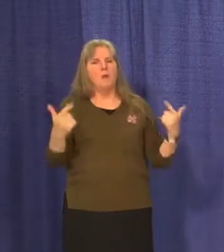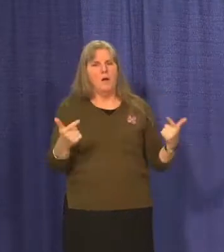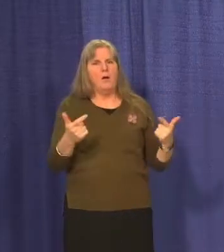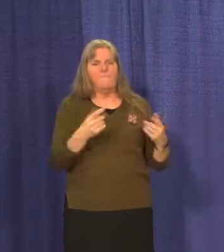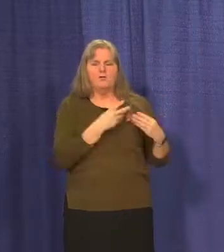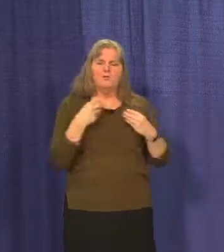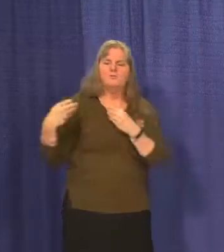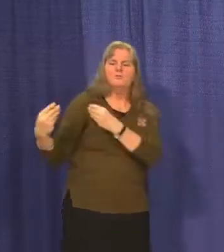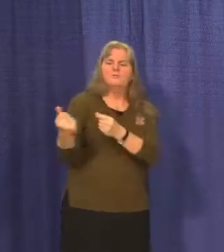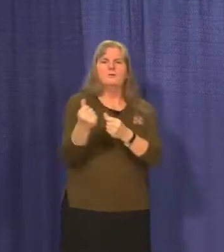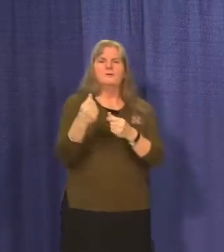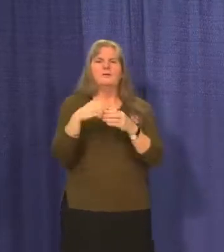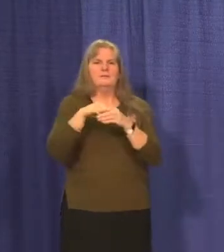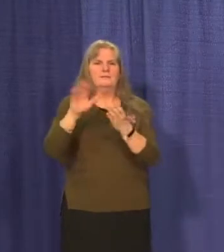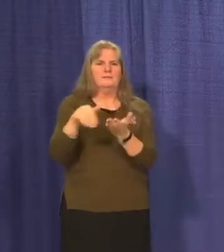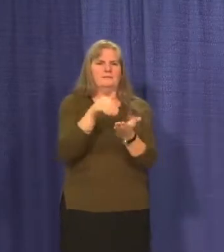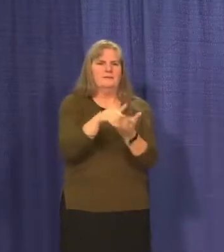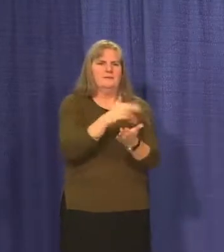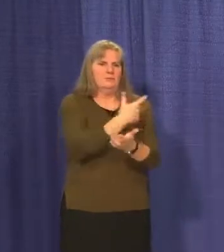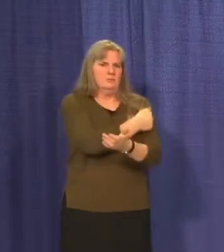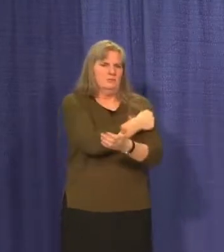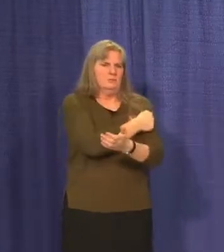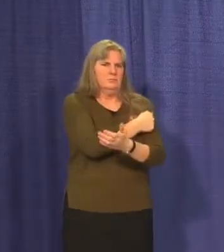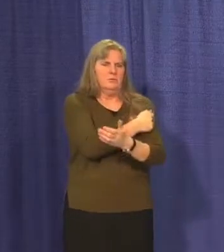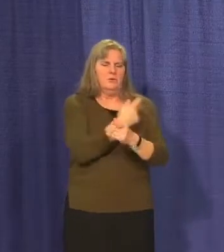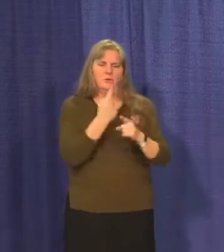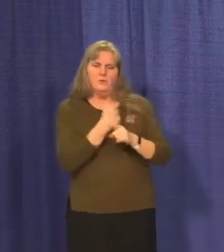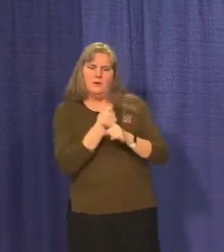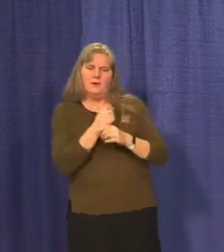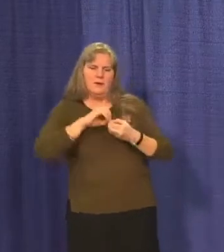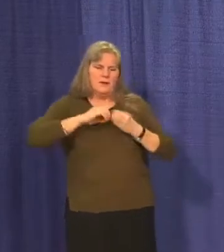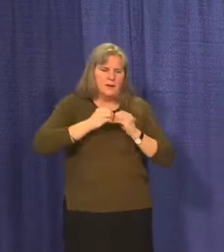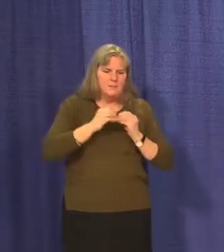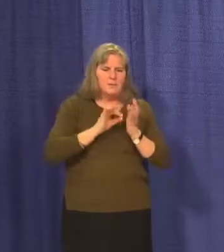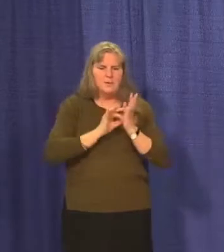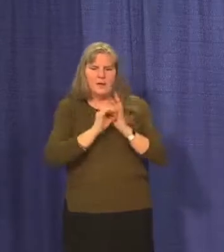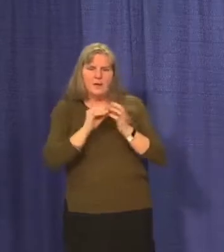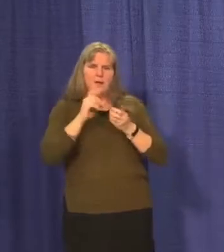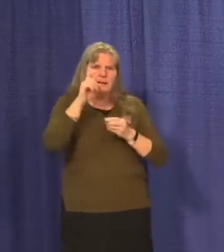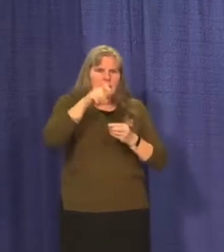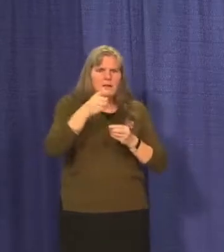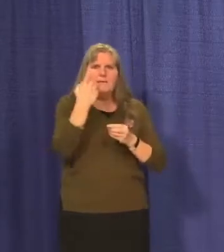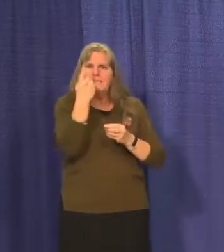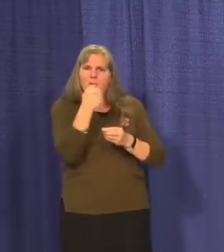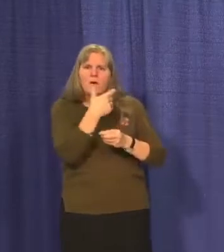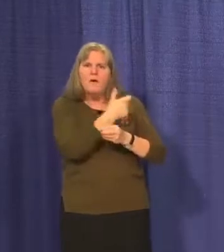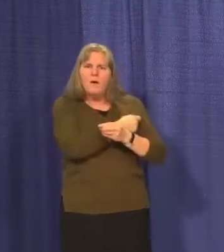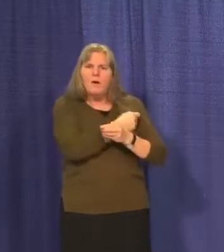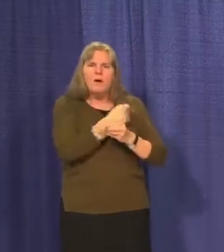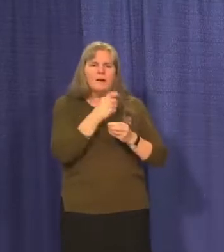tremendously with clinic flow and our ability to effectively plan for the right amount of vaccines in the right amount of